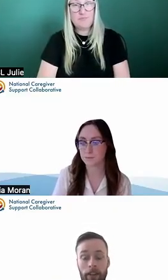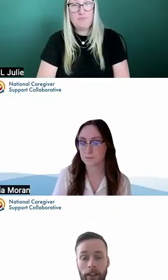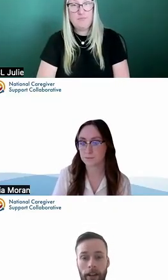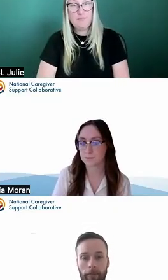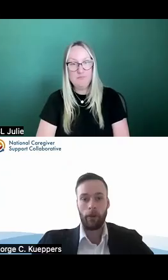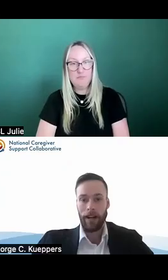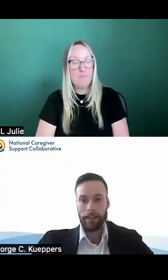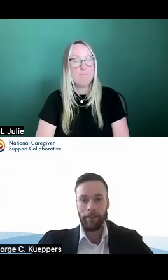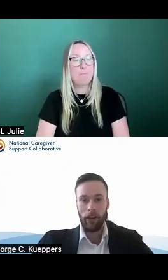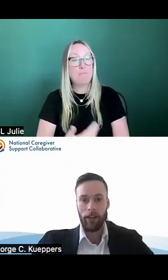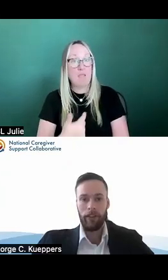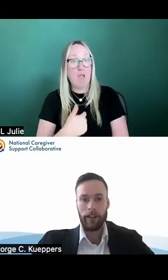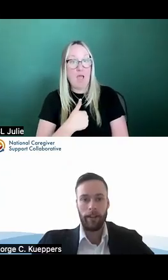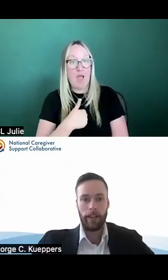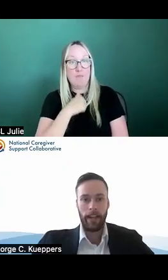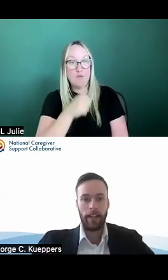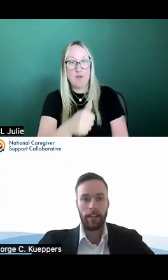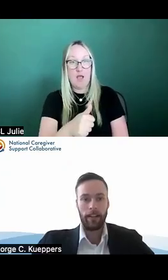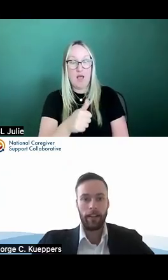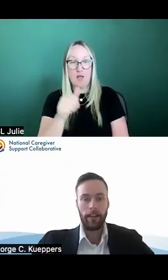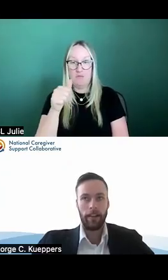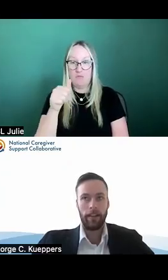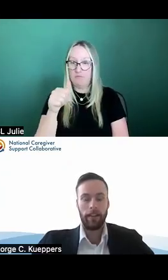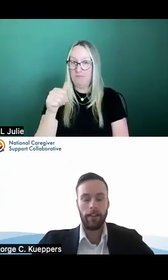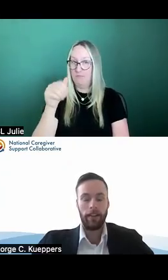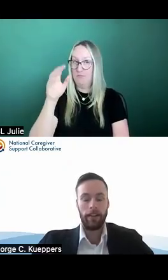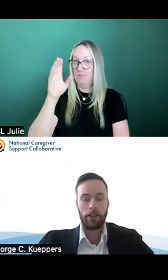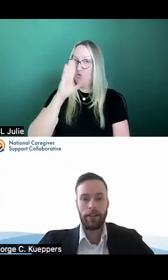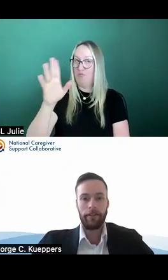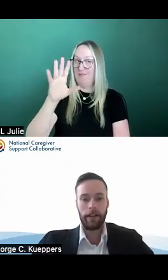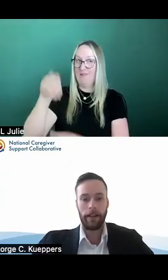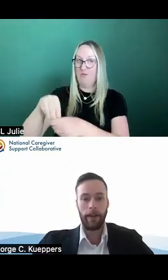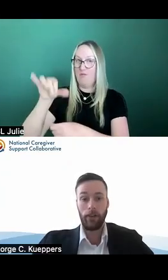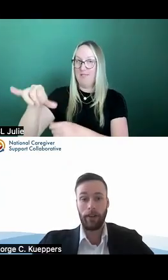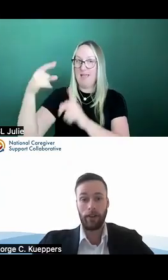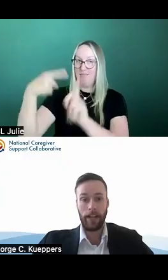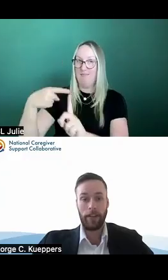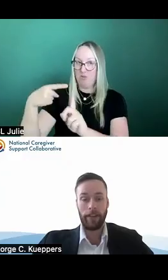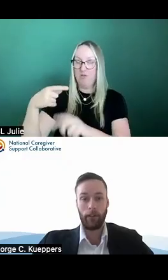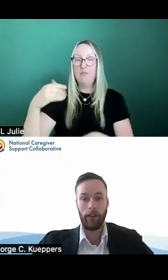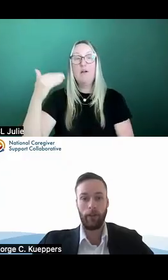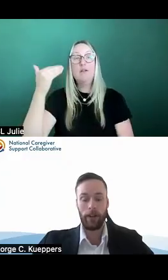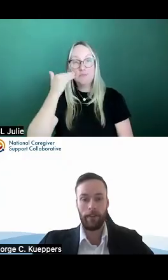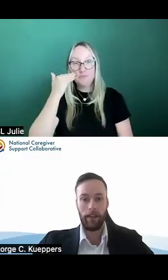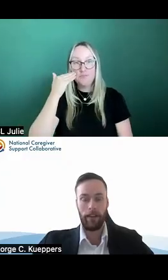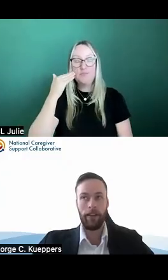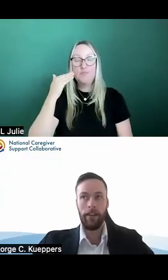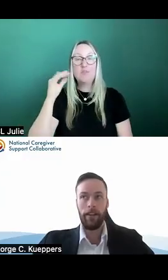not directly involved in that initiative. I do understand that this was one of the